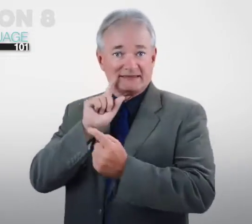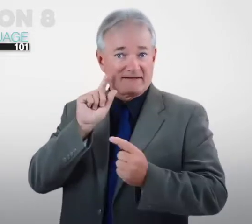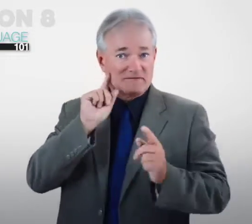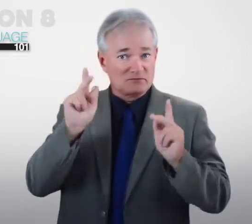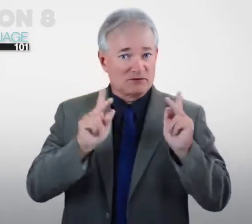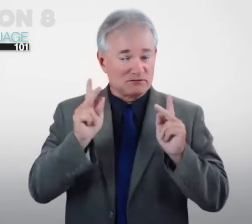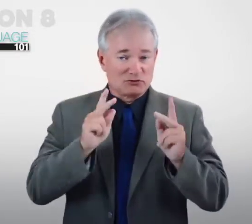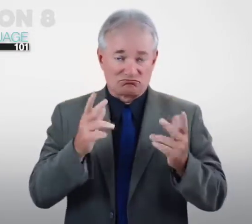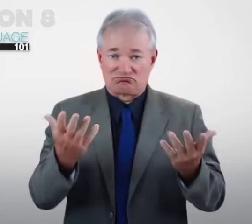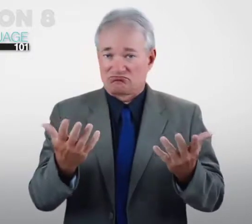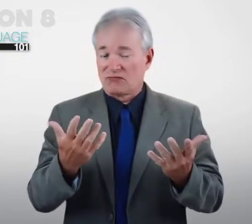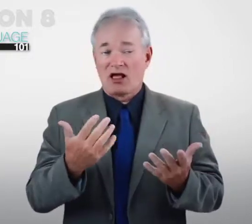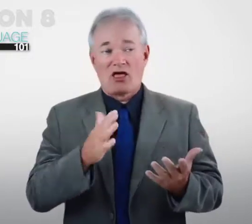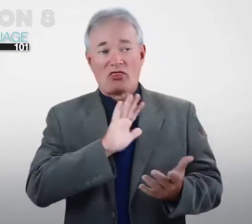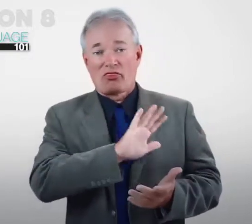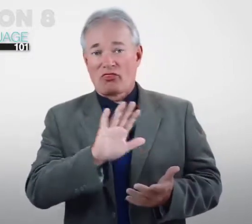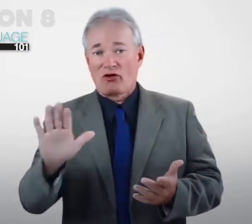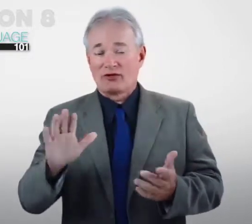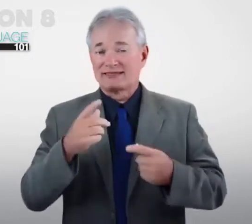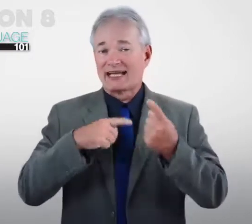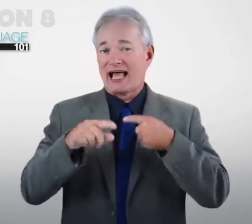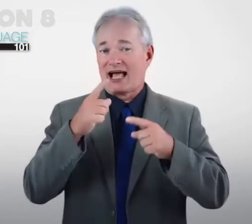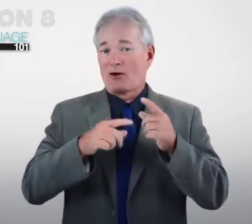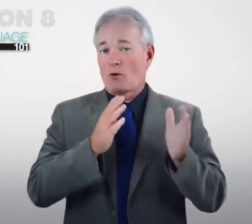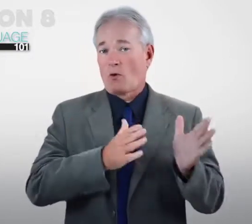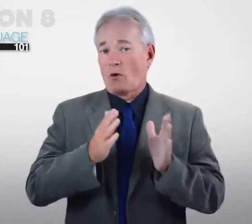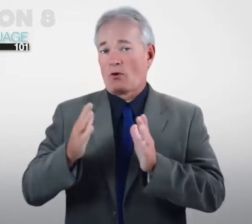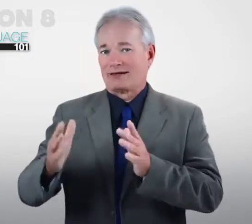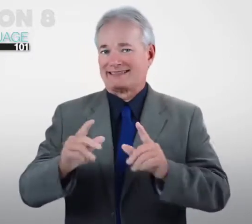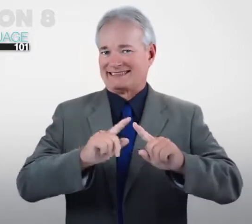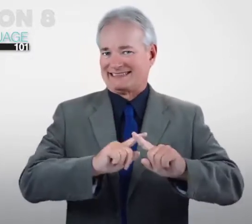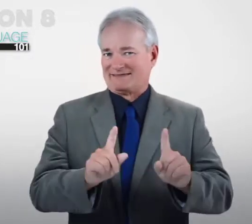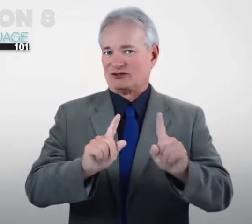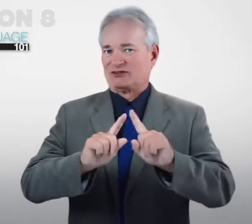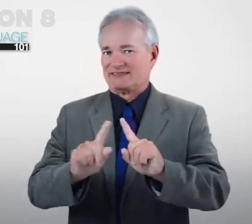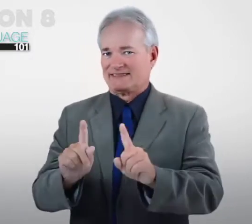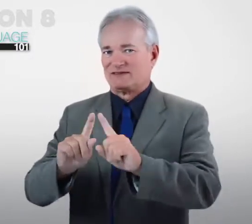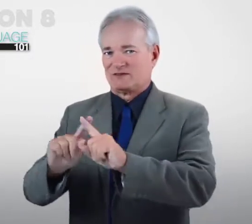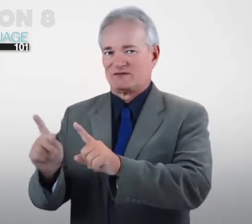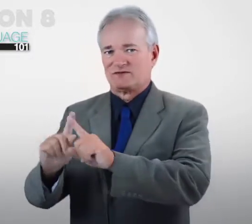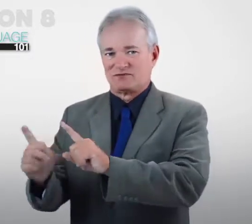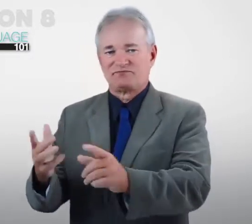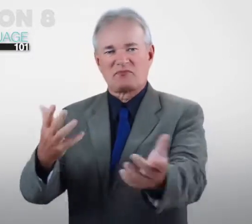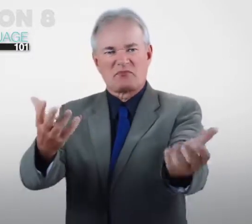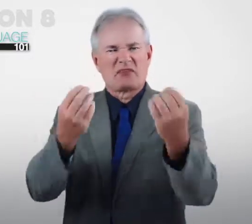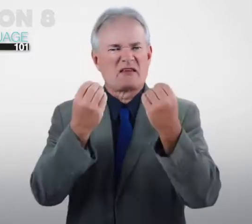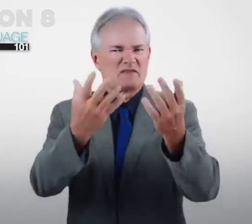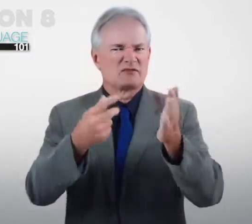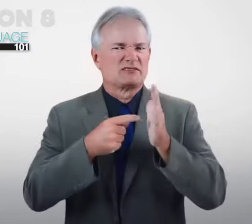So you will meet some deaf people and they might sign differently. They use different word orders.